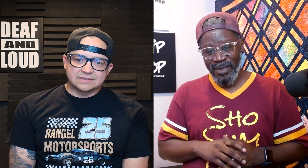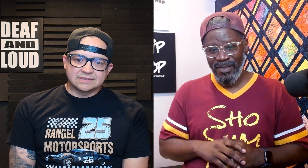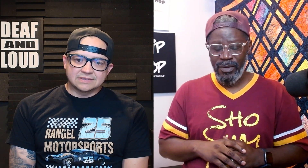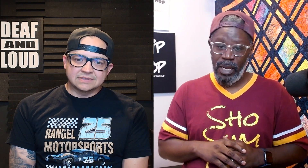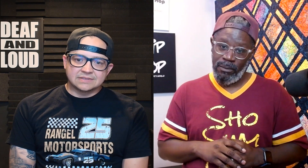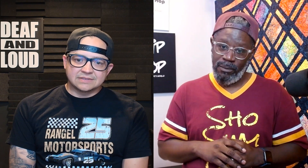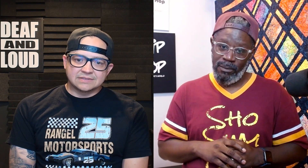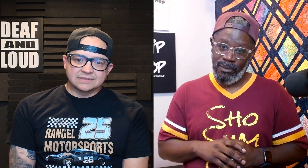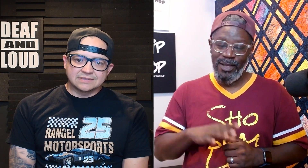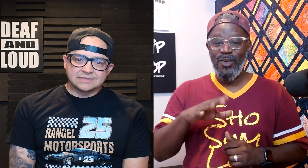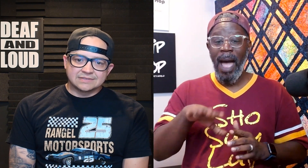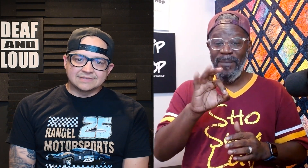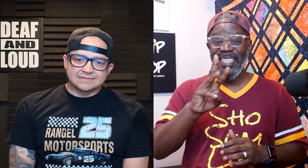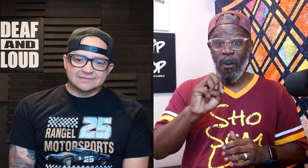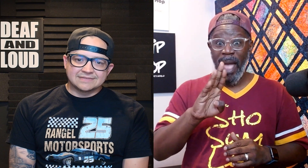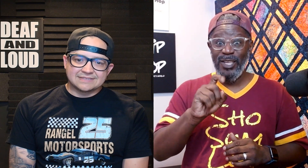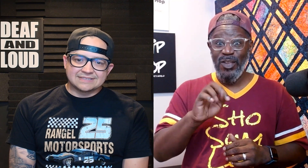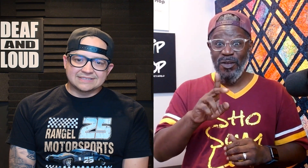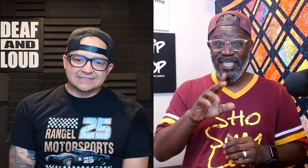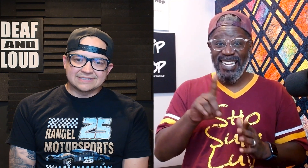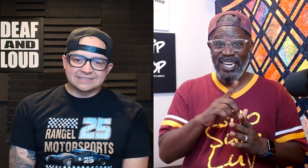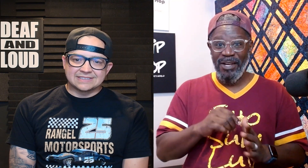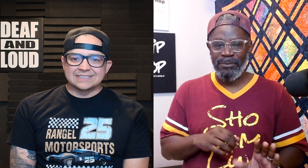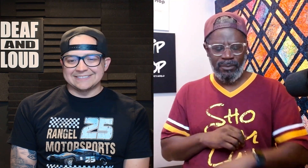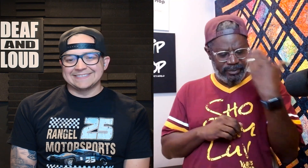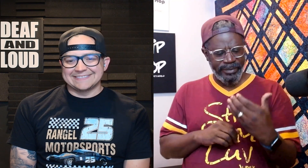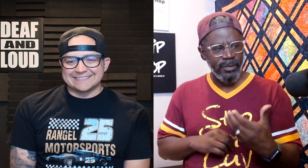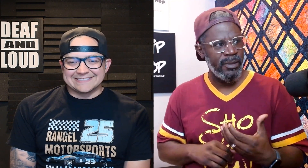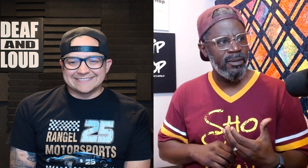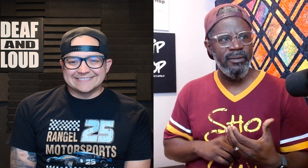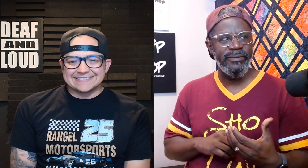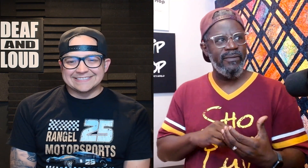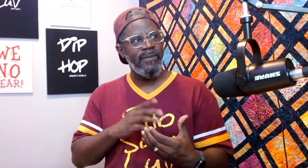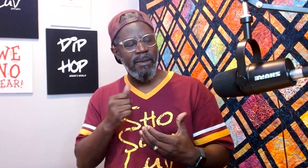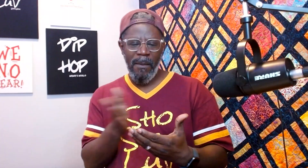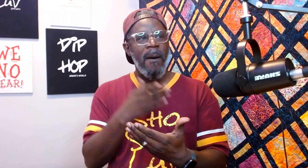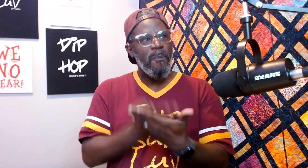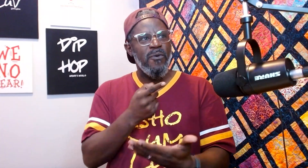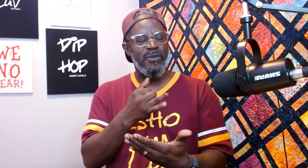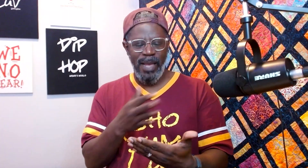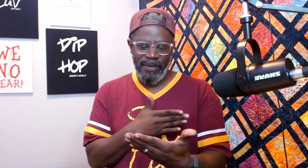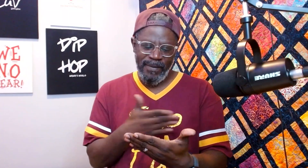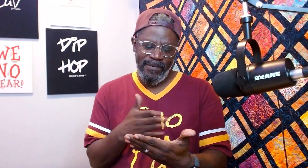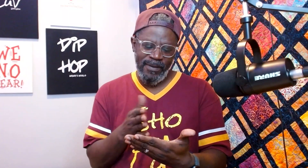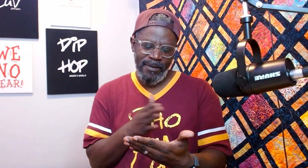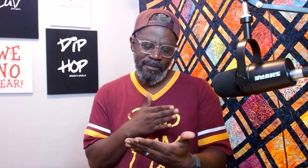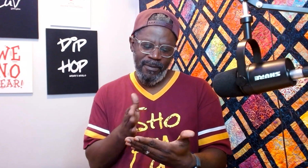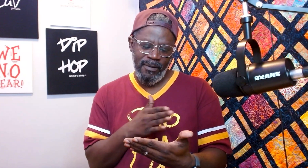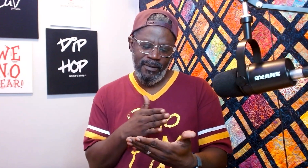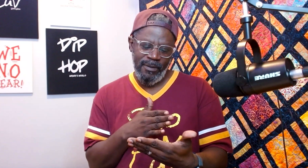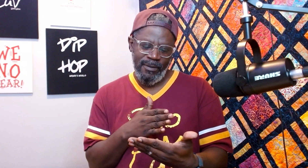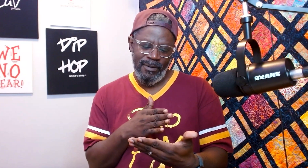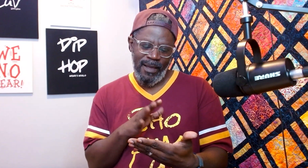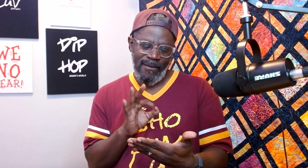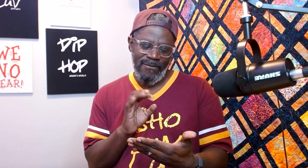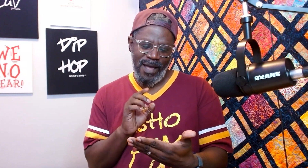So I was like, so I picked the Webster Dictionary, I could prove it.